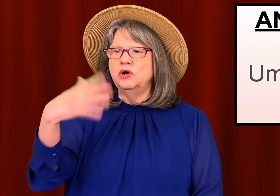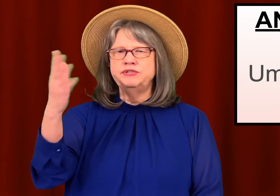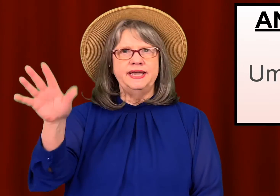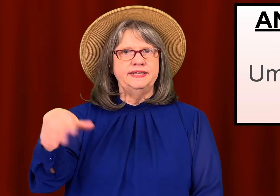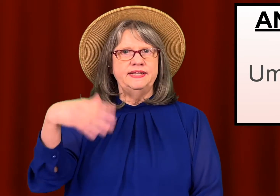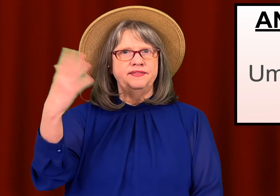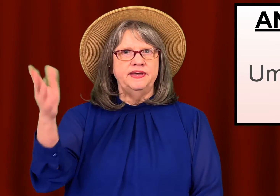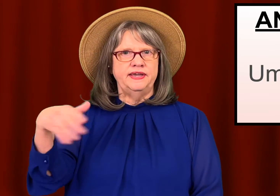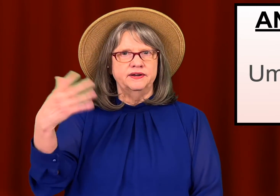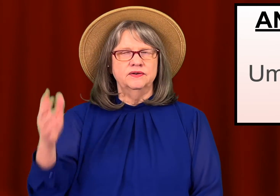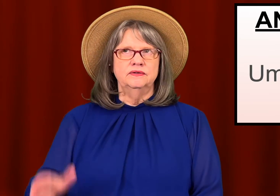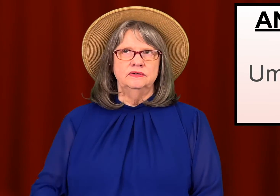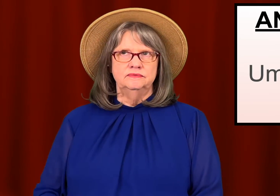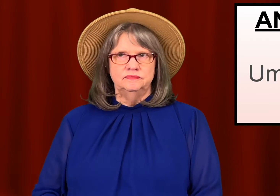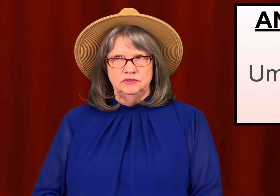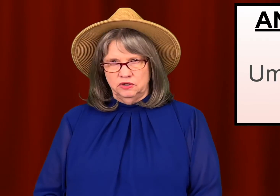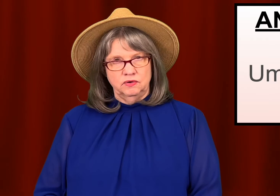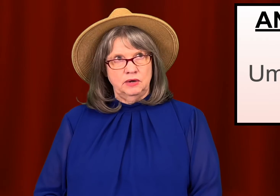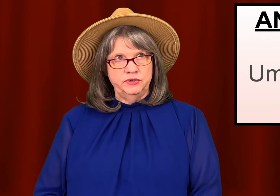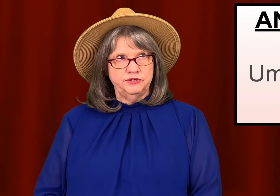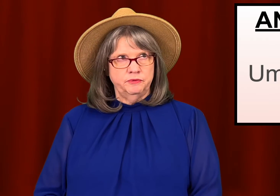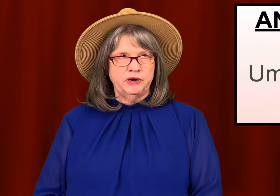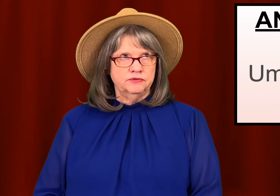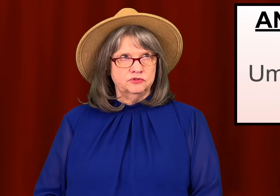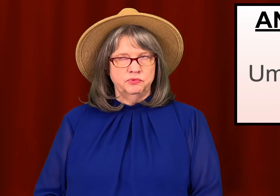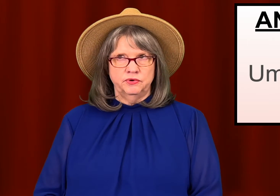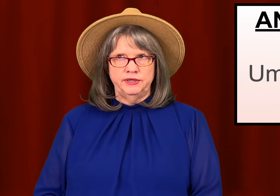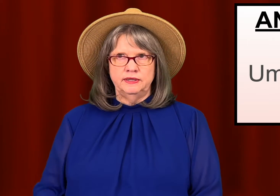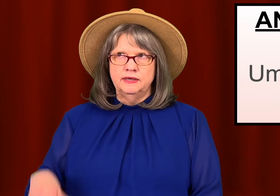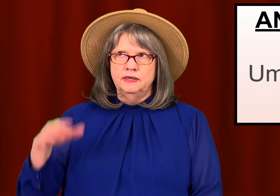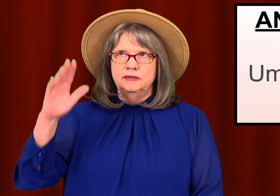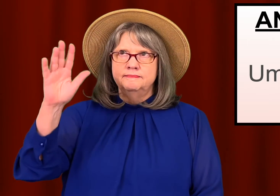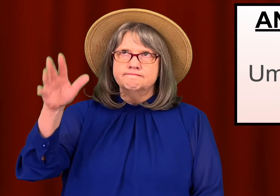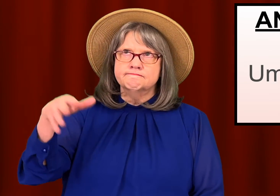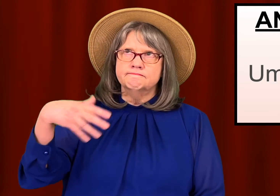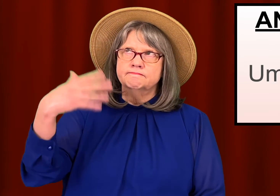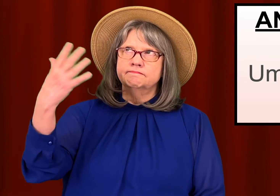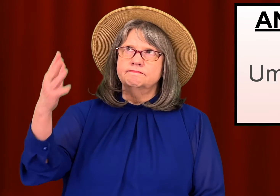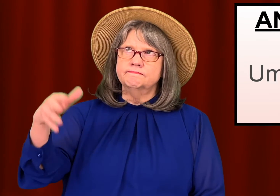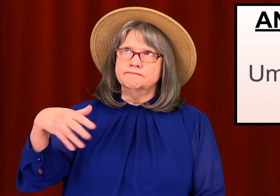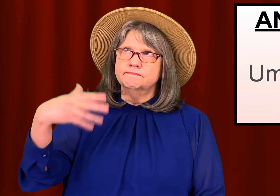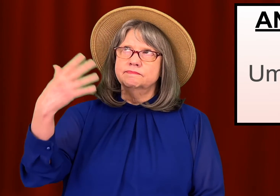rotate it in the air. So, I went to the park this morning ...